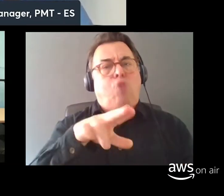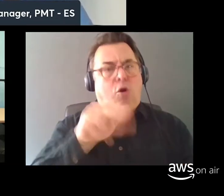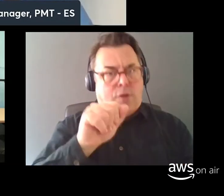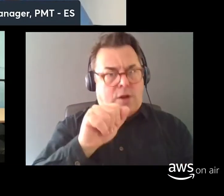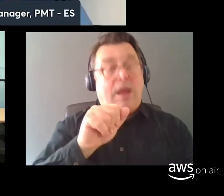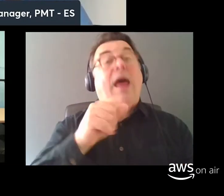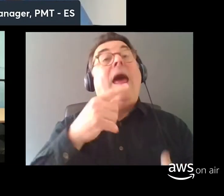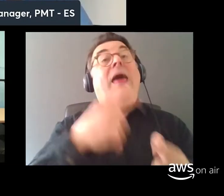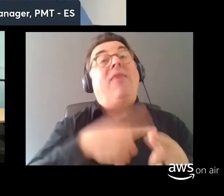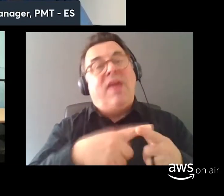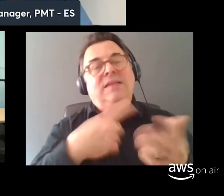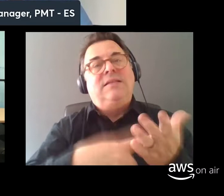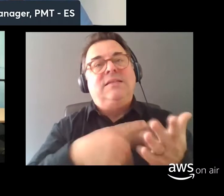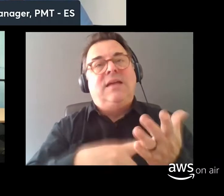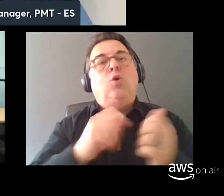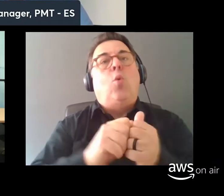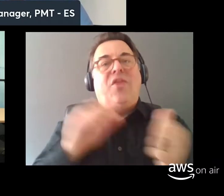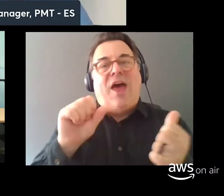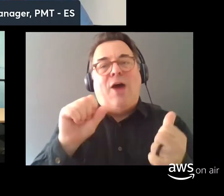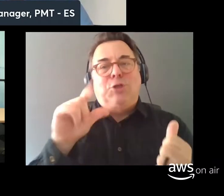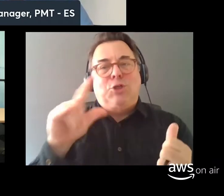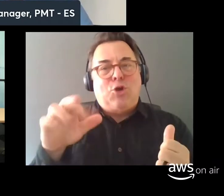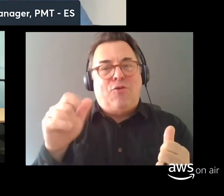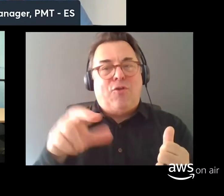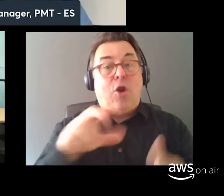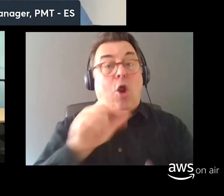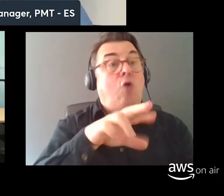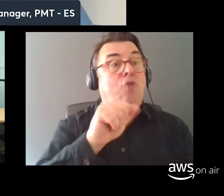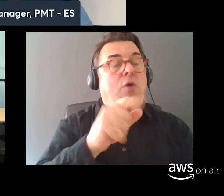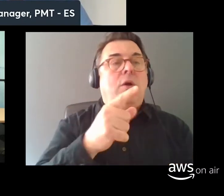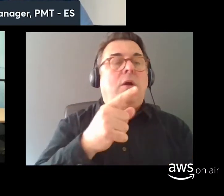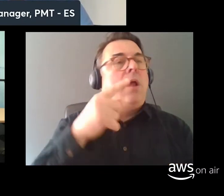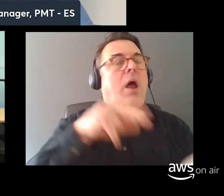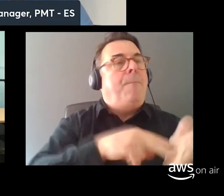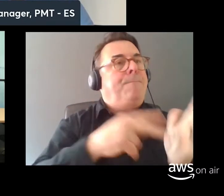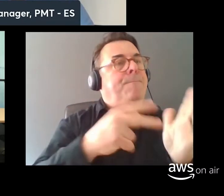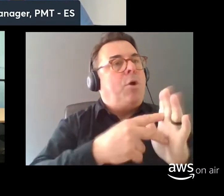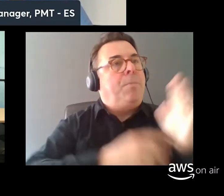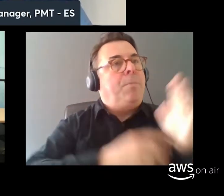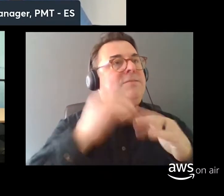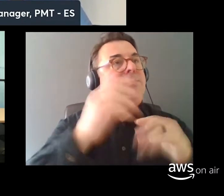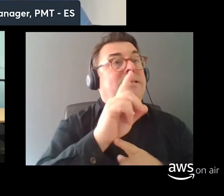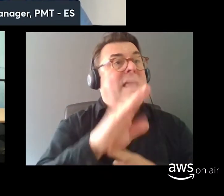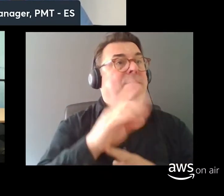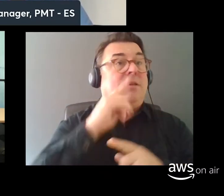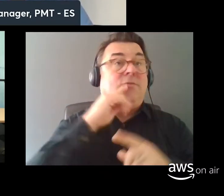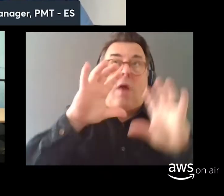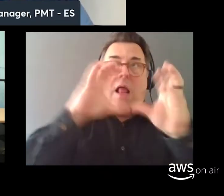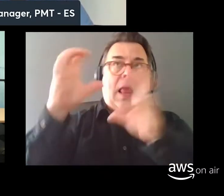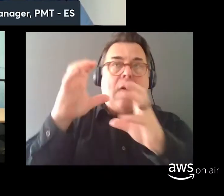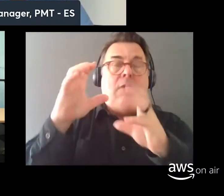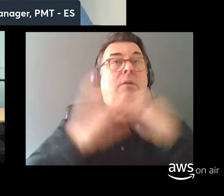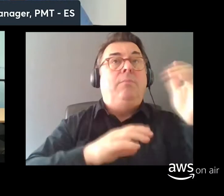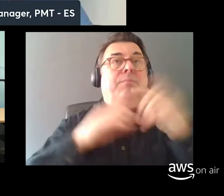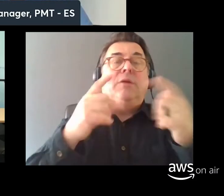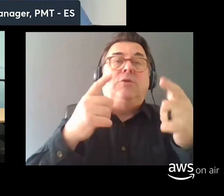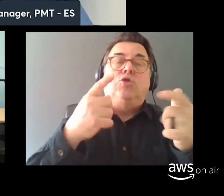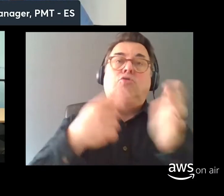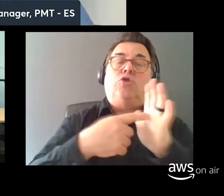So Aurora is a purpose-built database, built for the cloud to offer the performance and reliability of commercial database